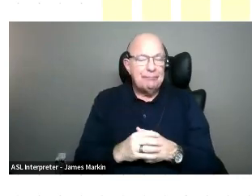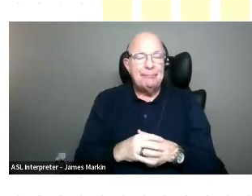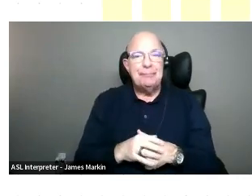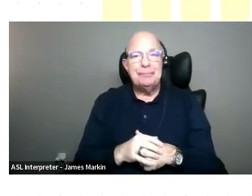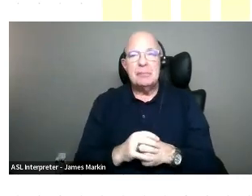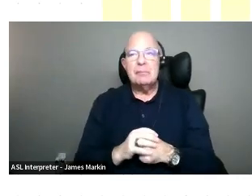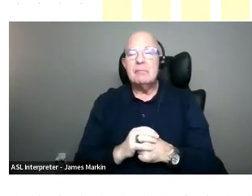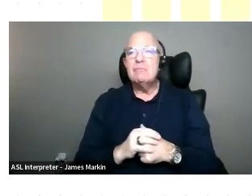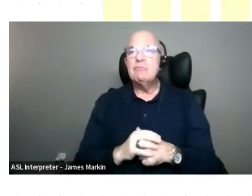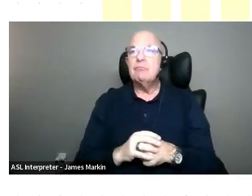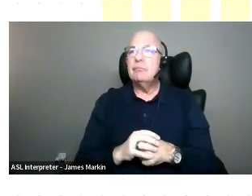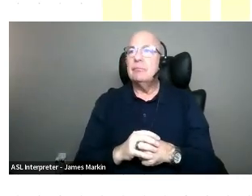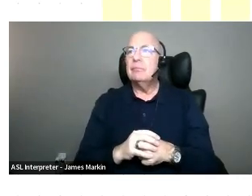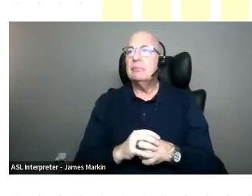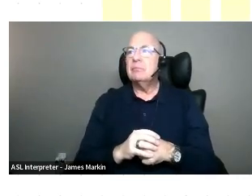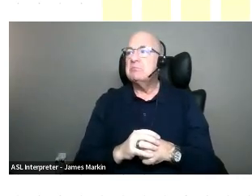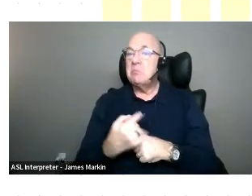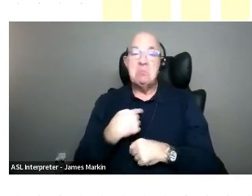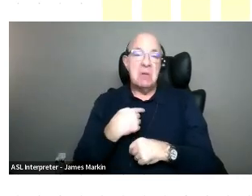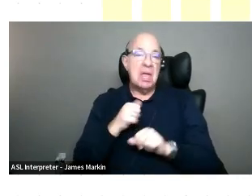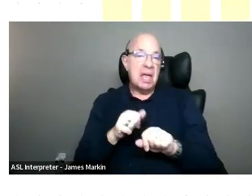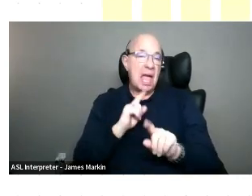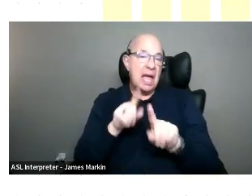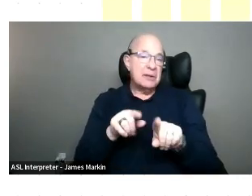Melissa Wong (she/her), SPT: I think, I'm happy to answer that one. I think…